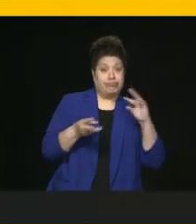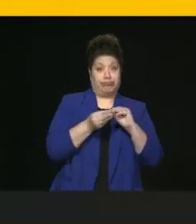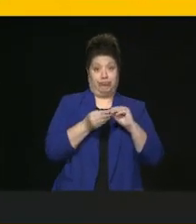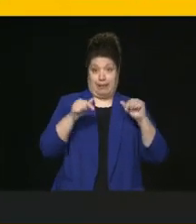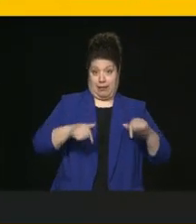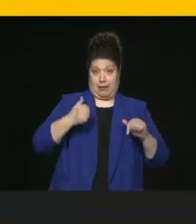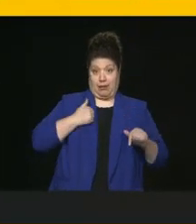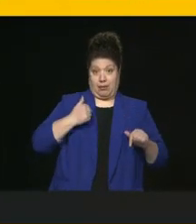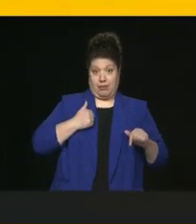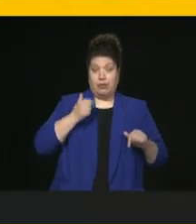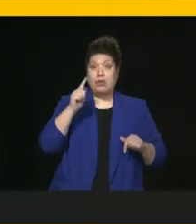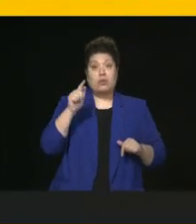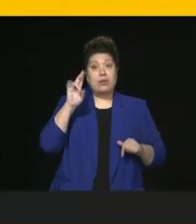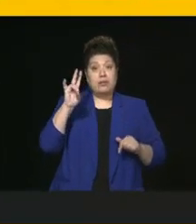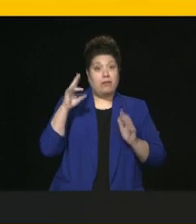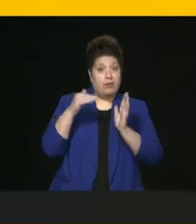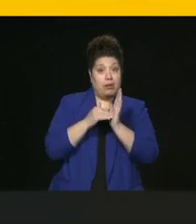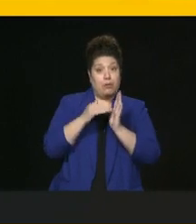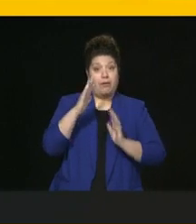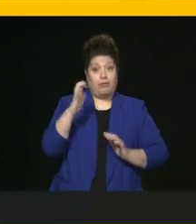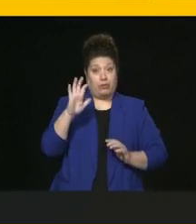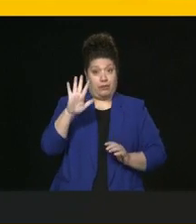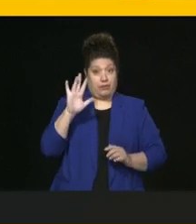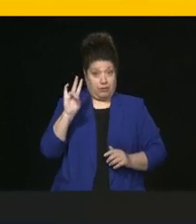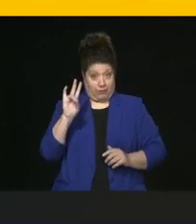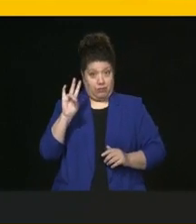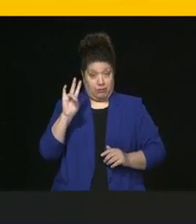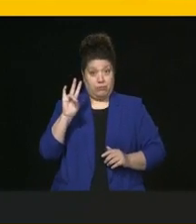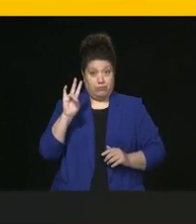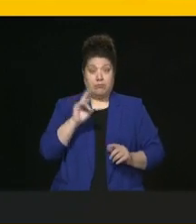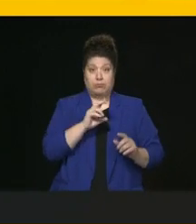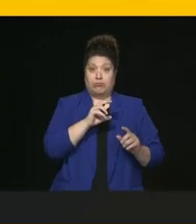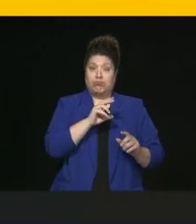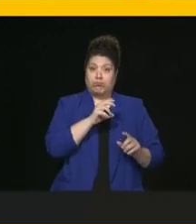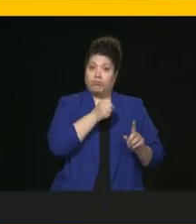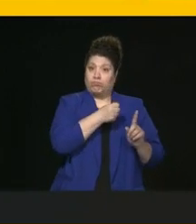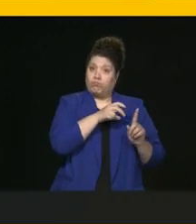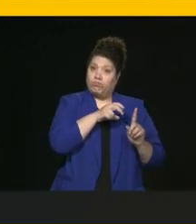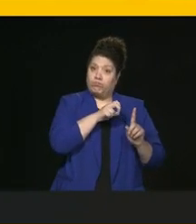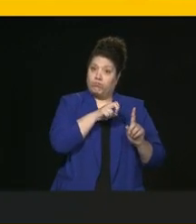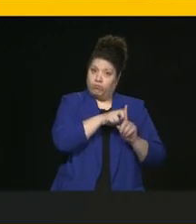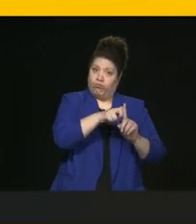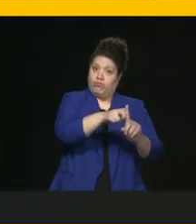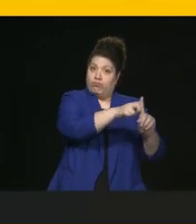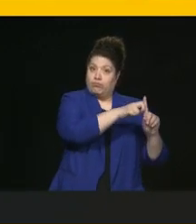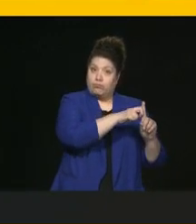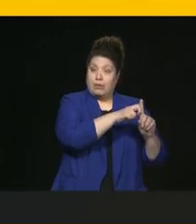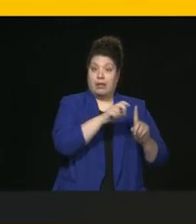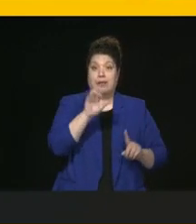CASES IN CANADA.